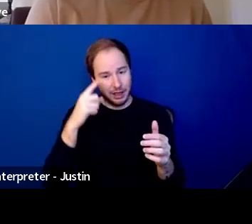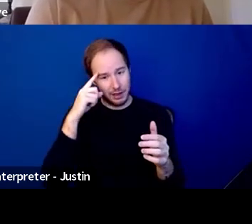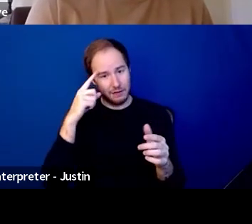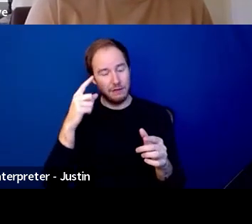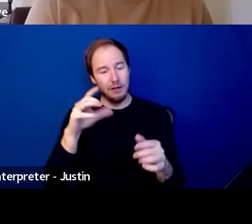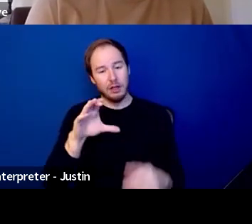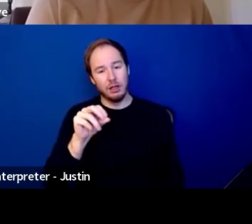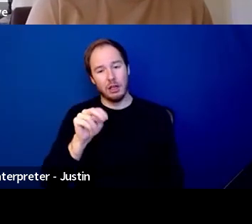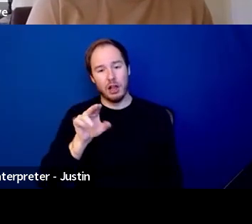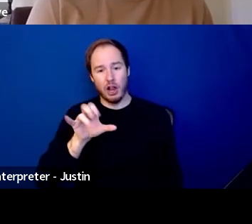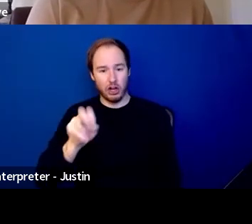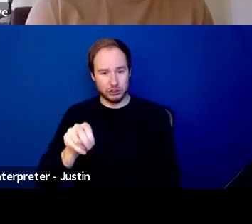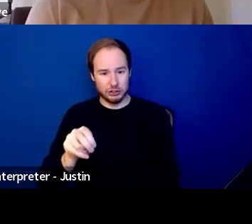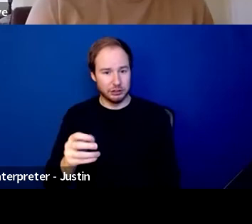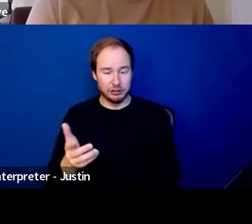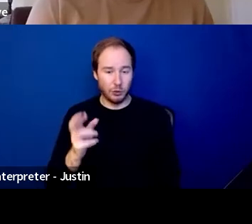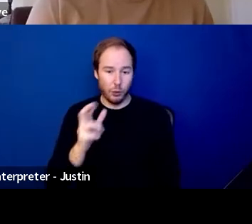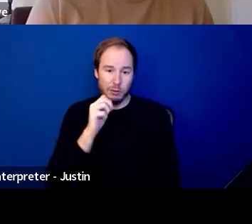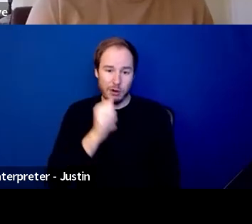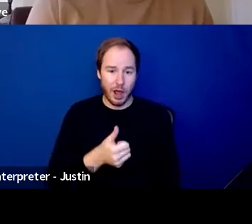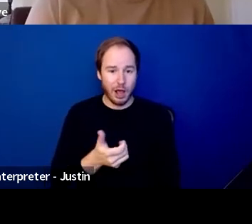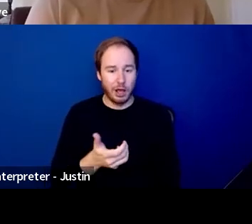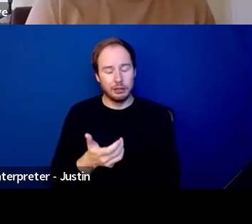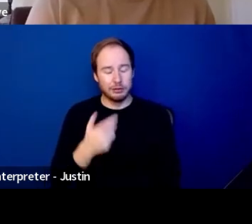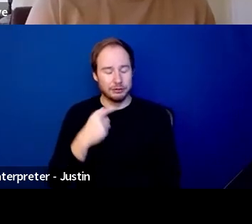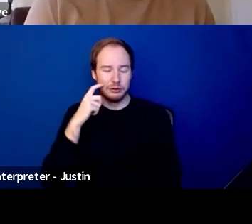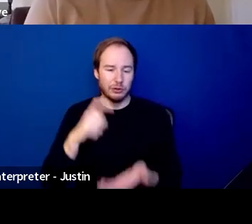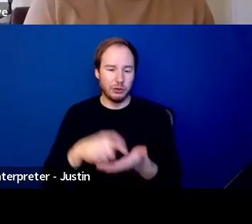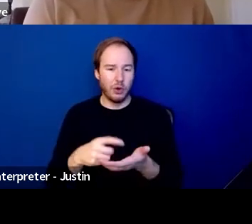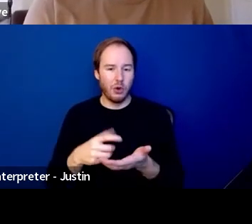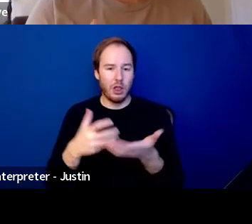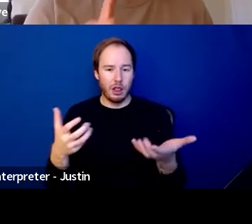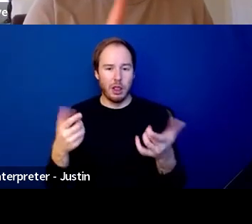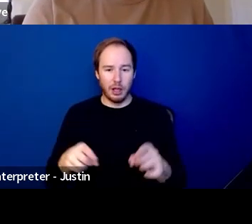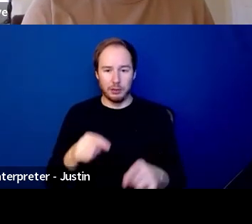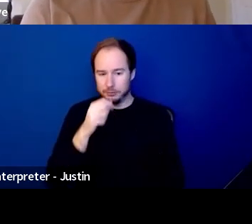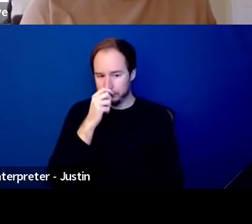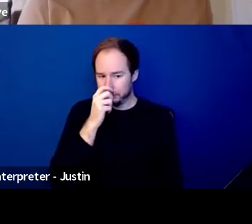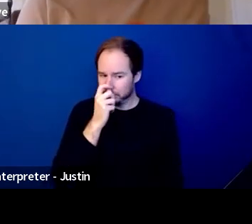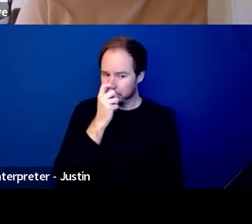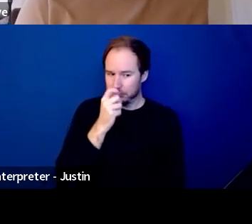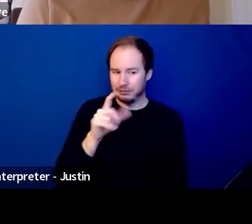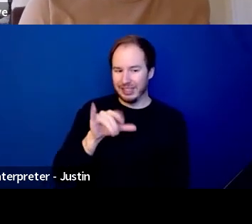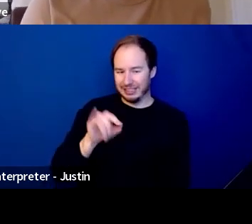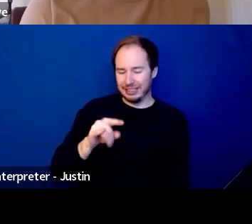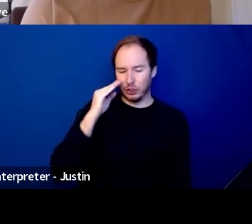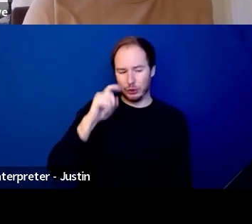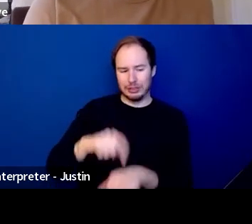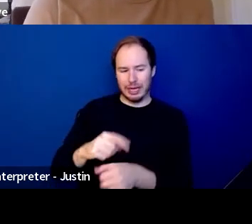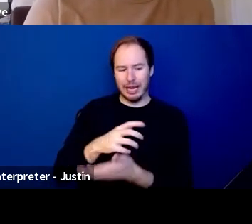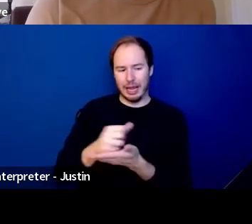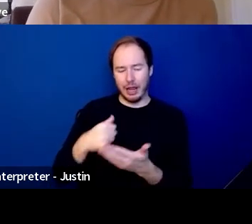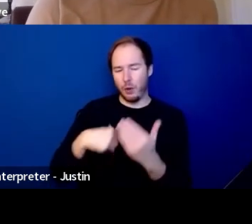So we see that a lot, yes. Yeah, I will also just, I know we're out of time, but just add too that